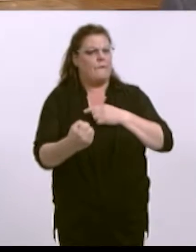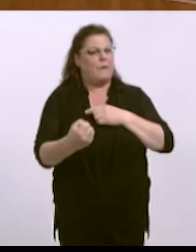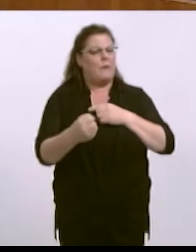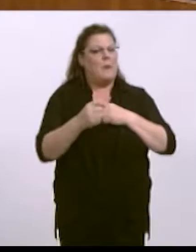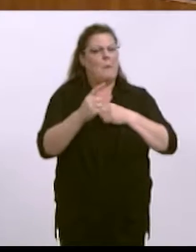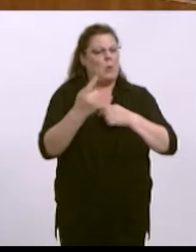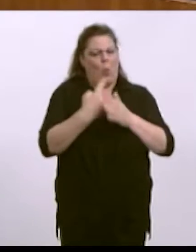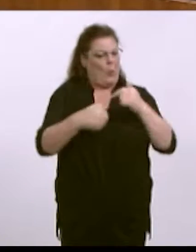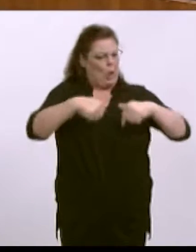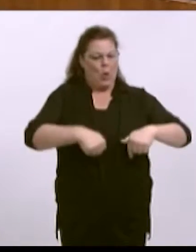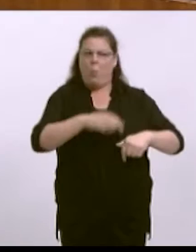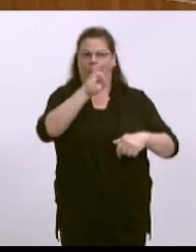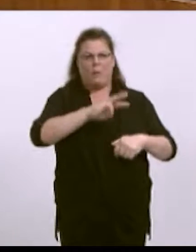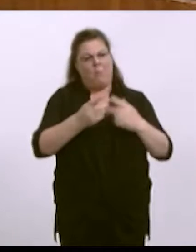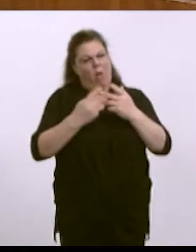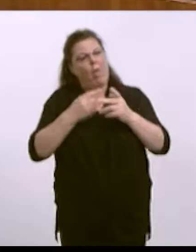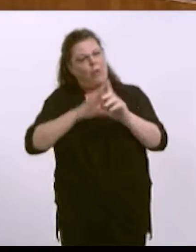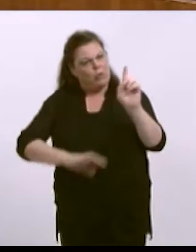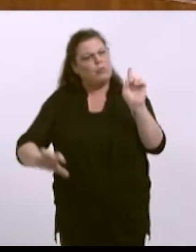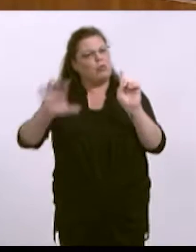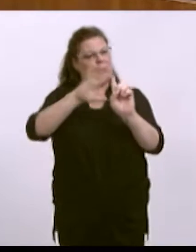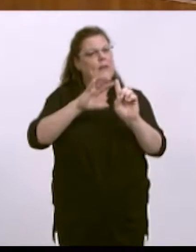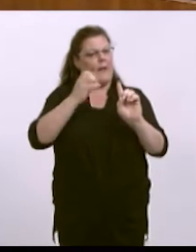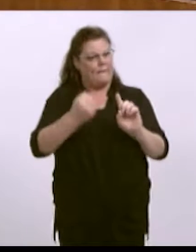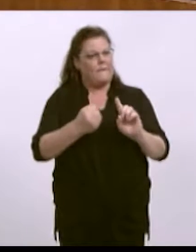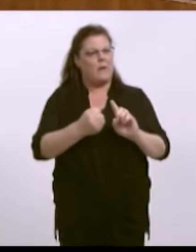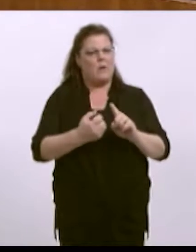He asked what weíre doing about it. On 20 October, we will, of course, be launching